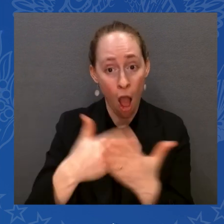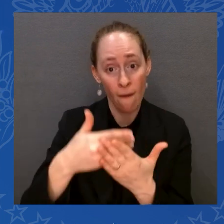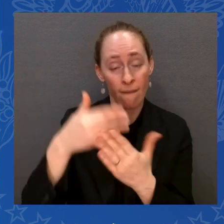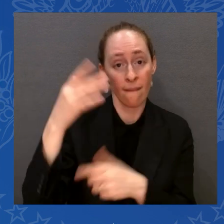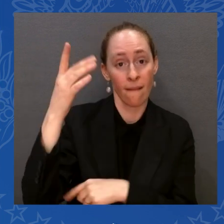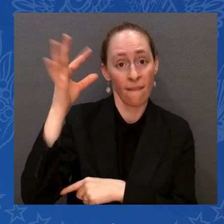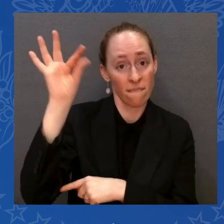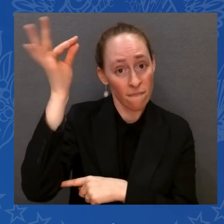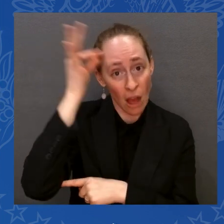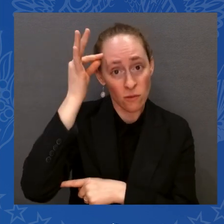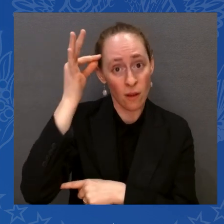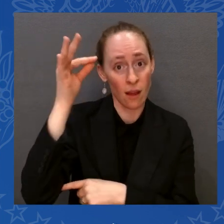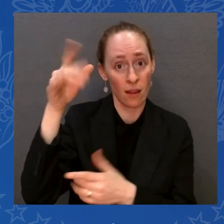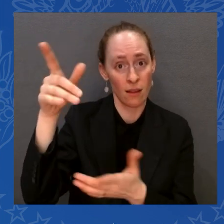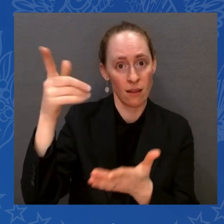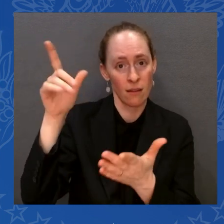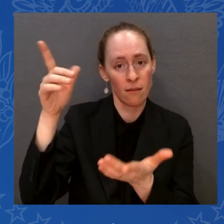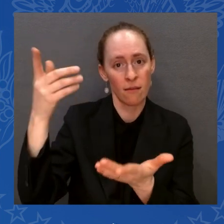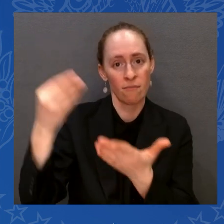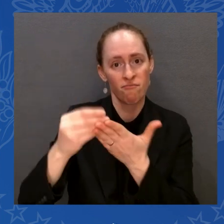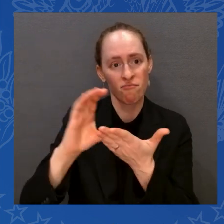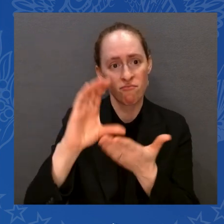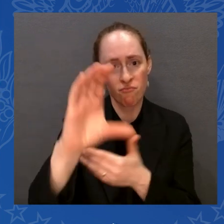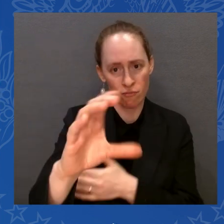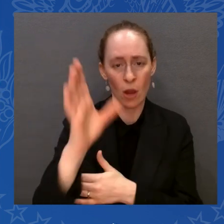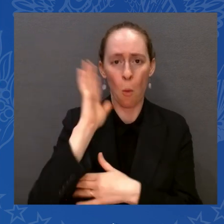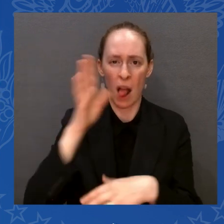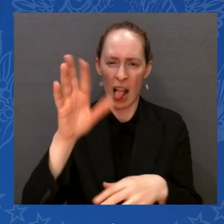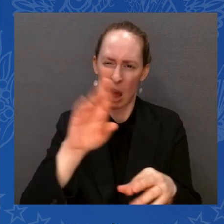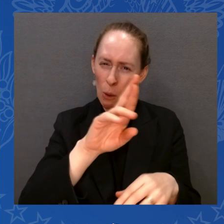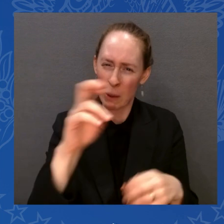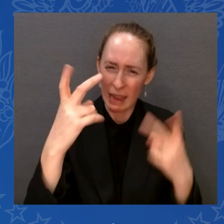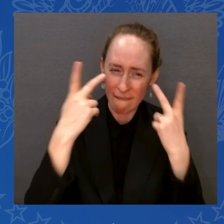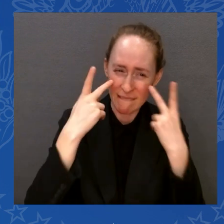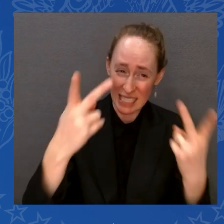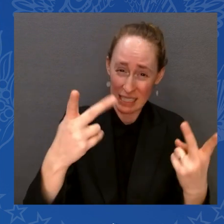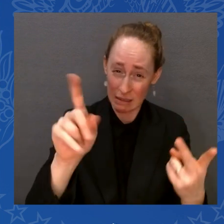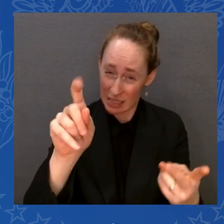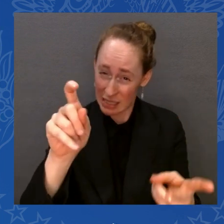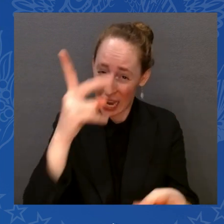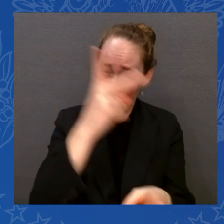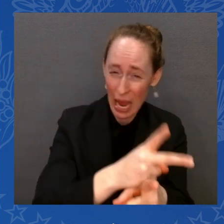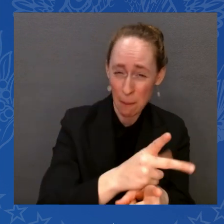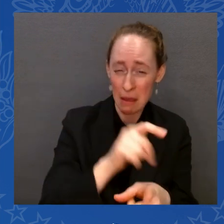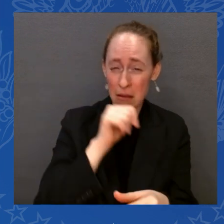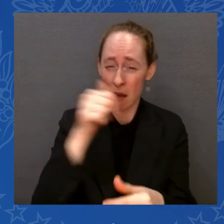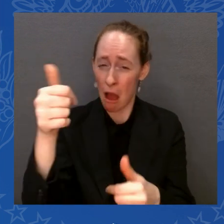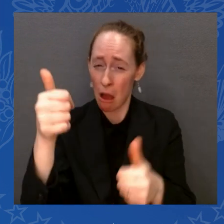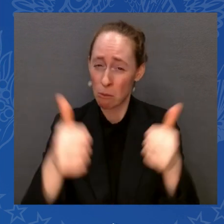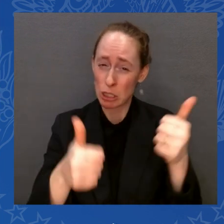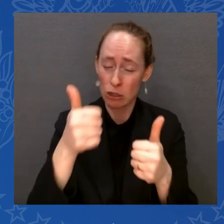If the law is worth keeping, Congress can pass it again." Social Security, Medicare, Medicaid.